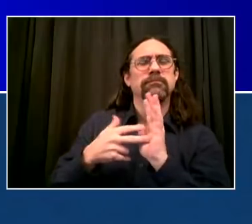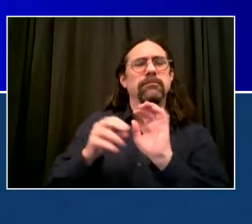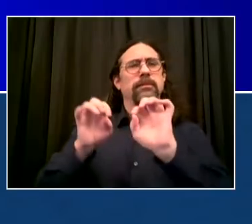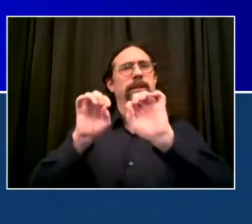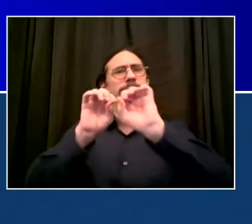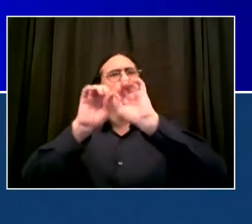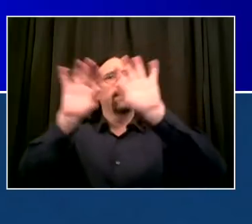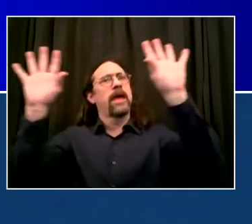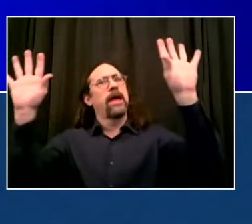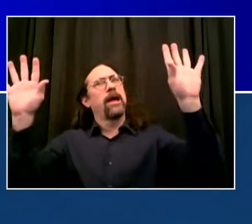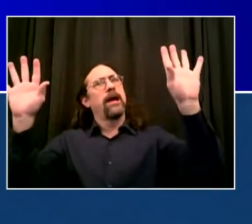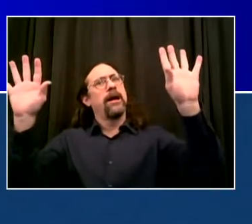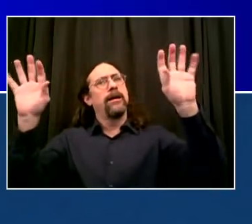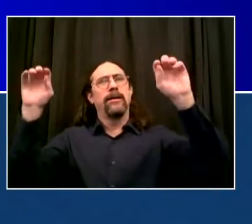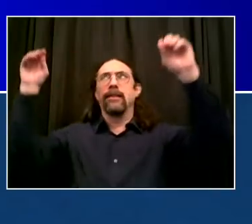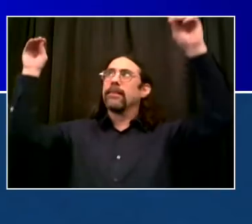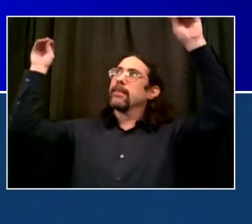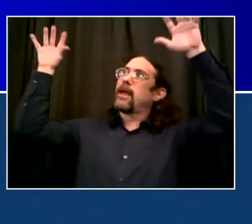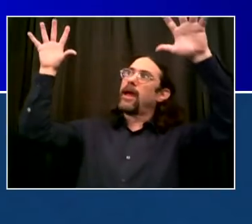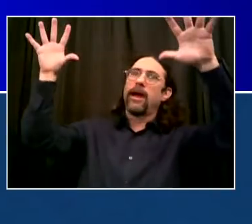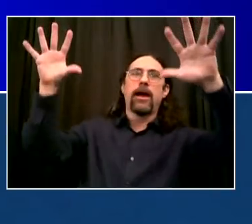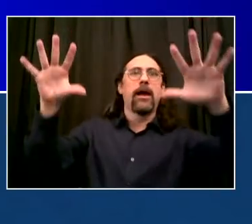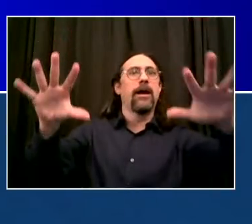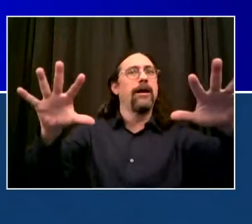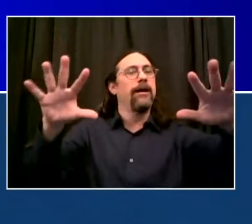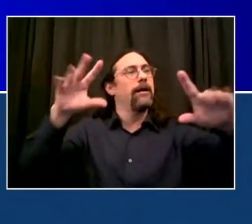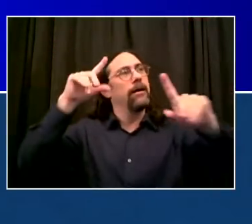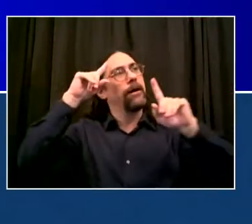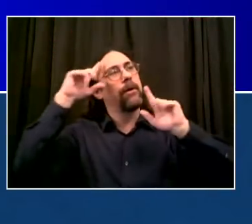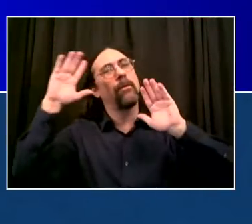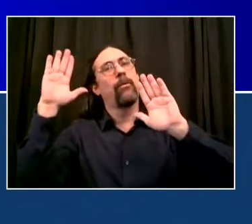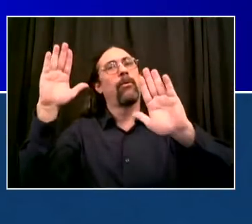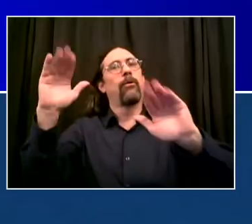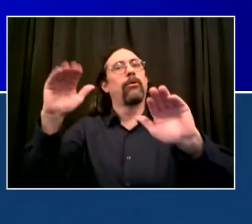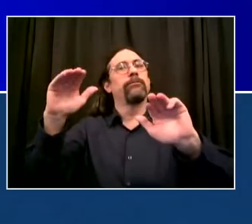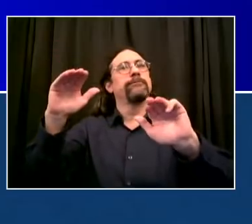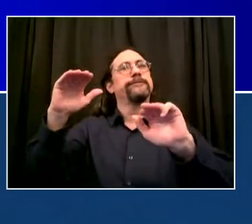TALKS ALL ABOUT LIFE AND HOPE